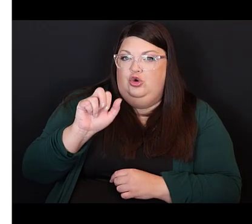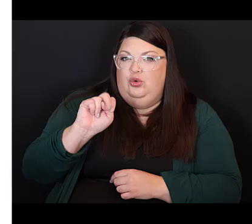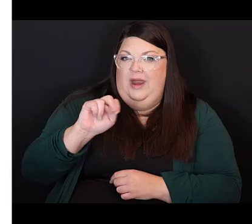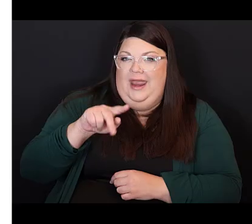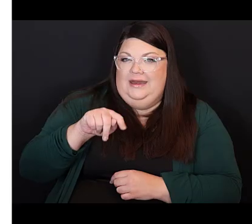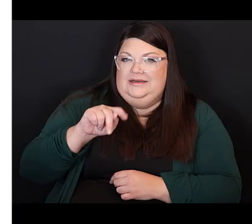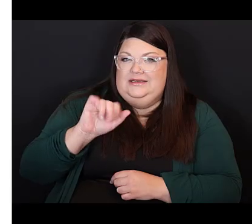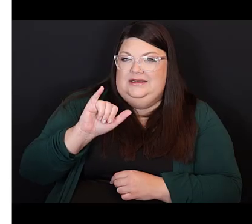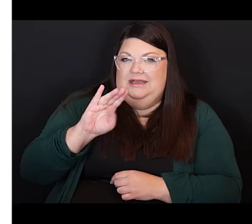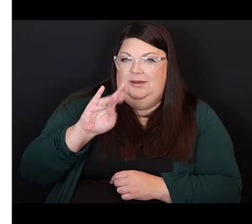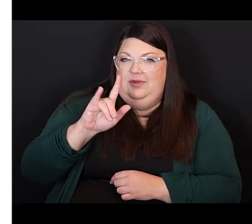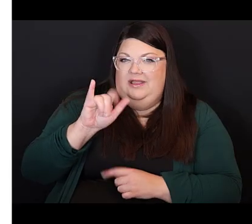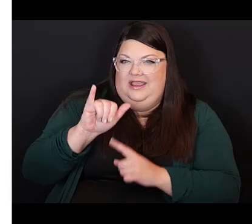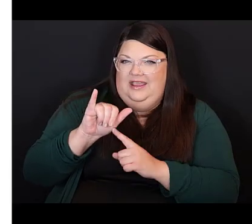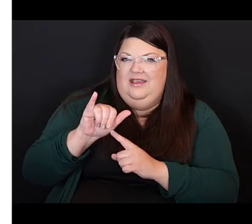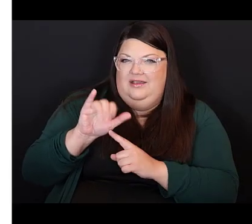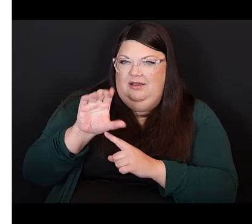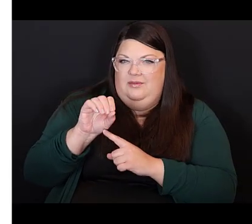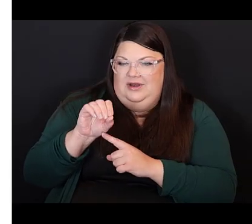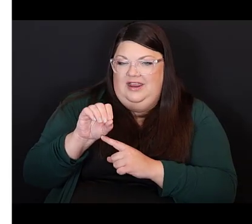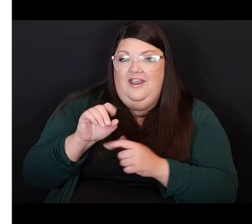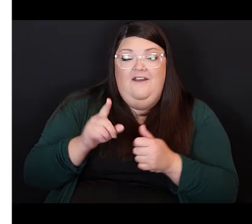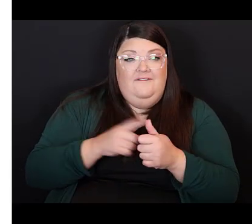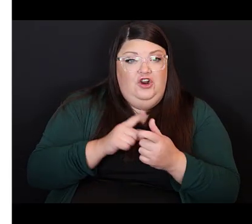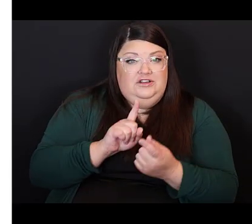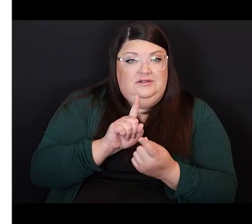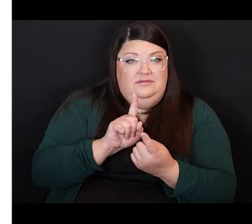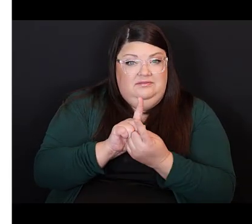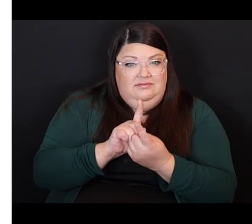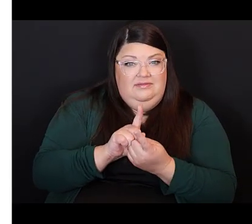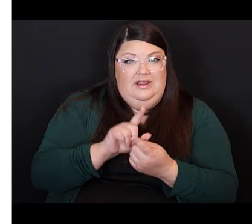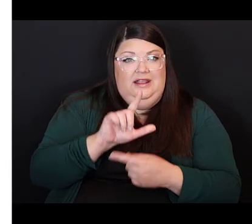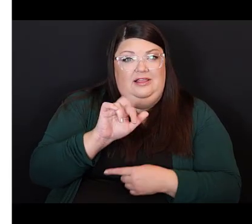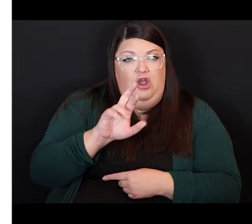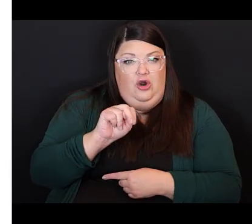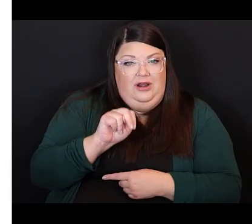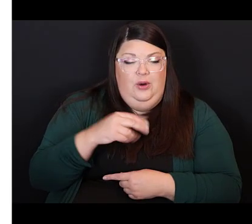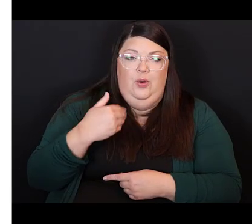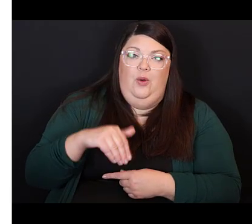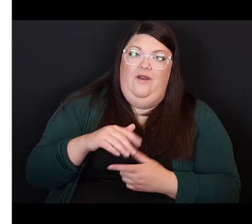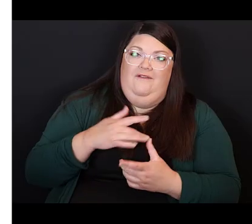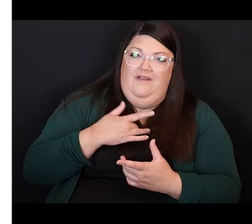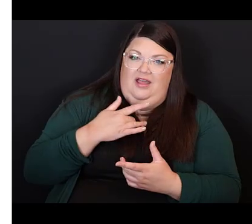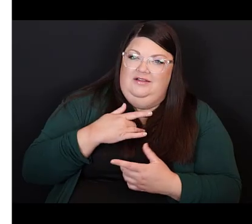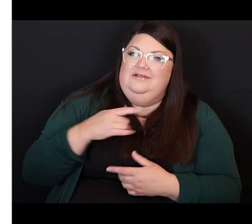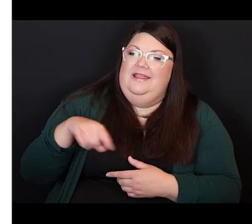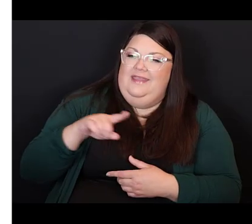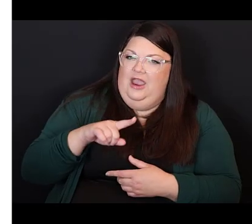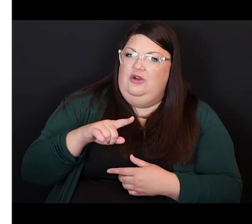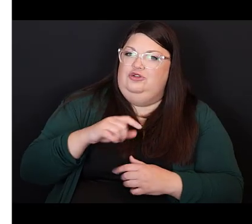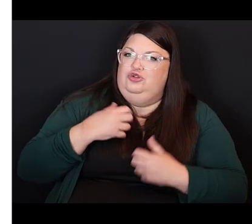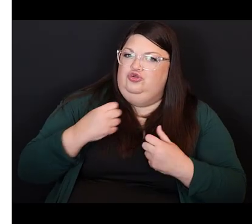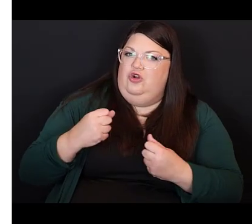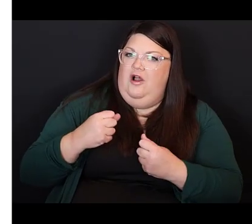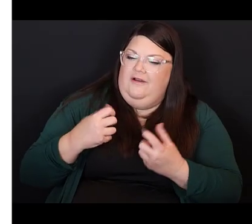After our first meeting with Lauren, we felt Grantibly was going to be a strong fit for our